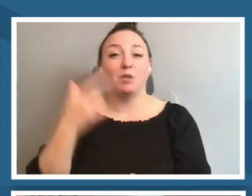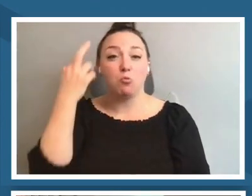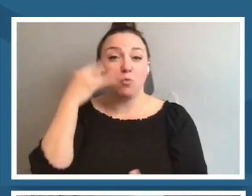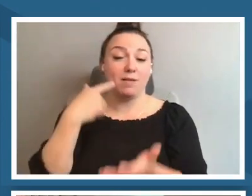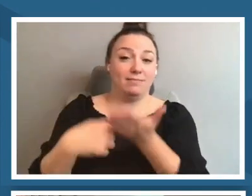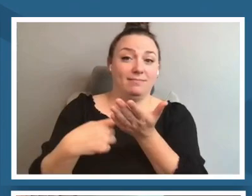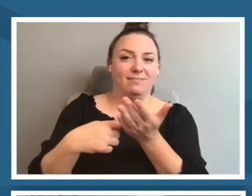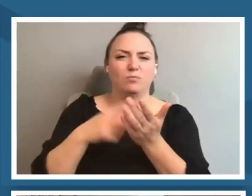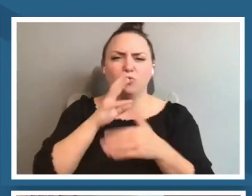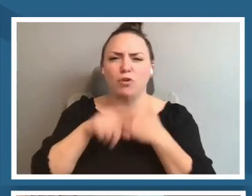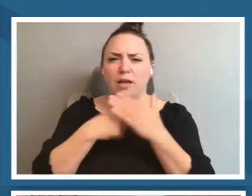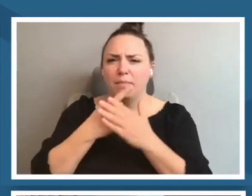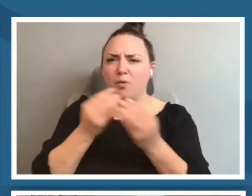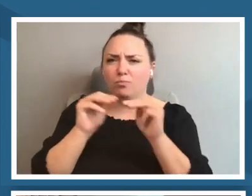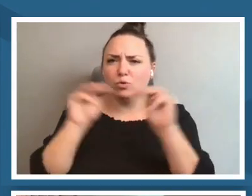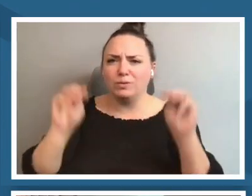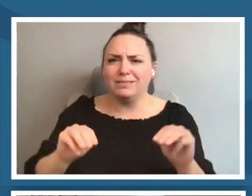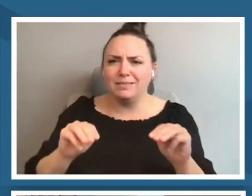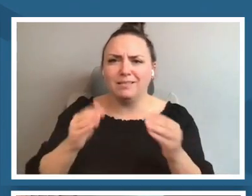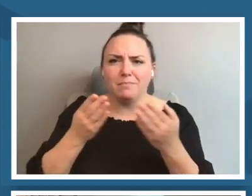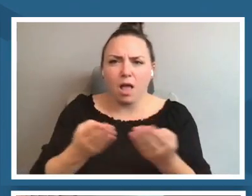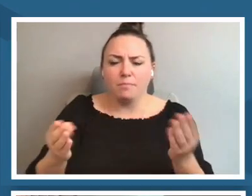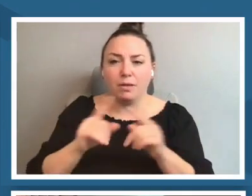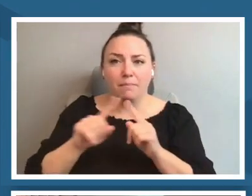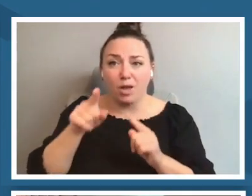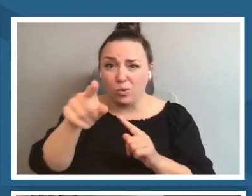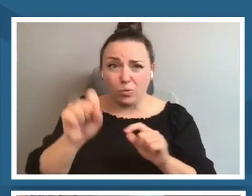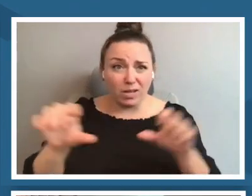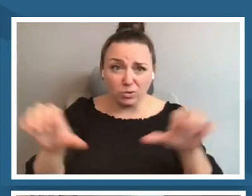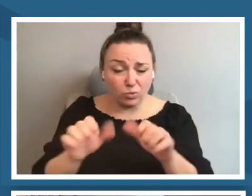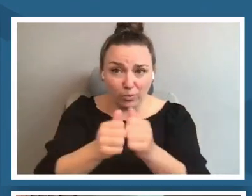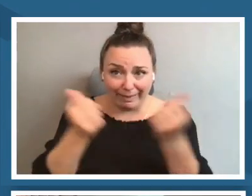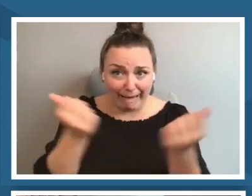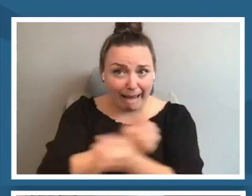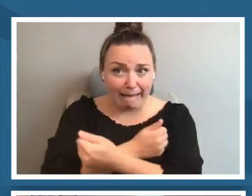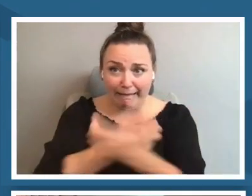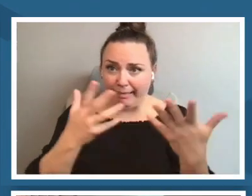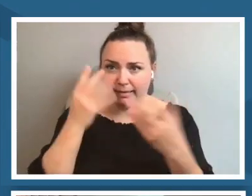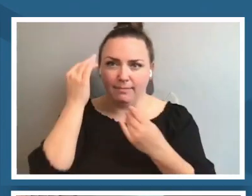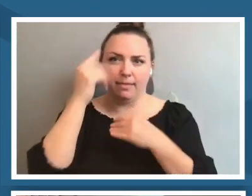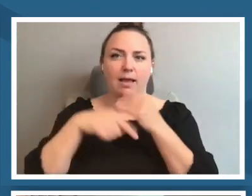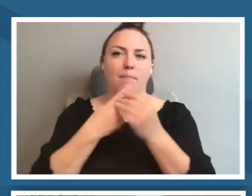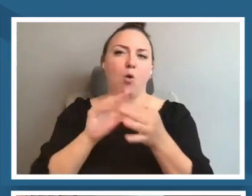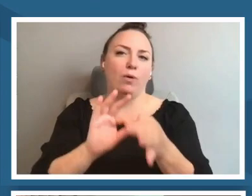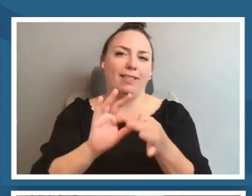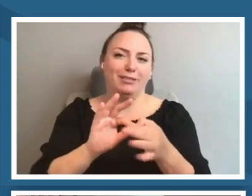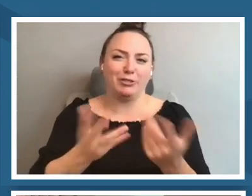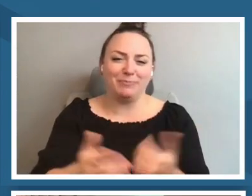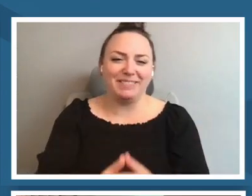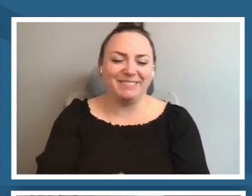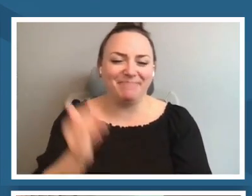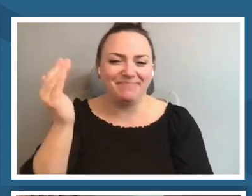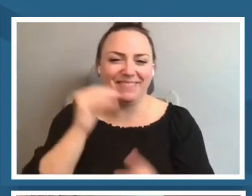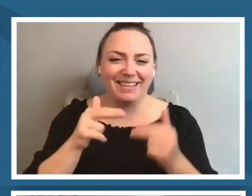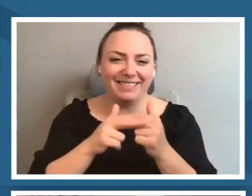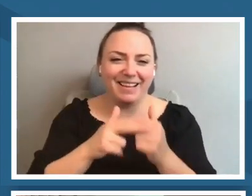literally this can be done with any sort of thing to think about relationships next slide